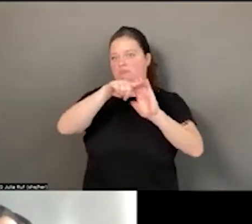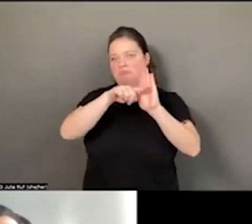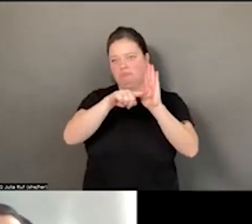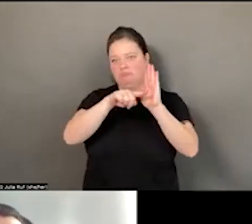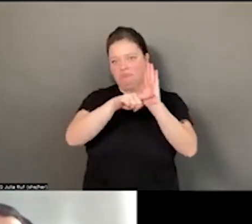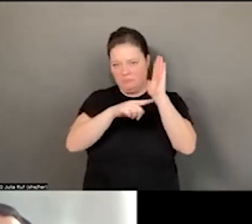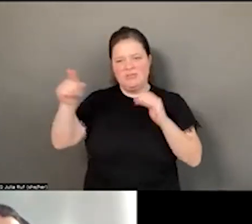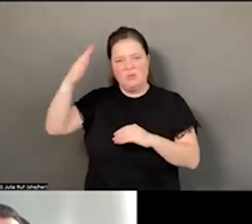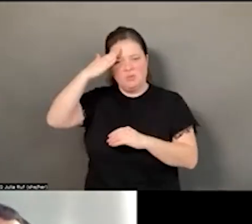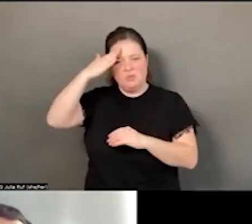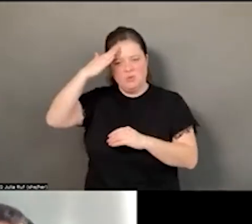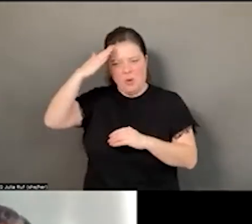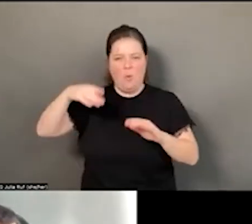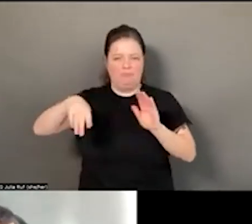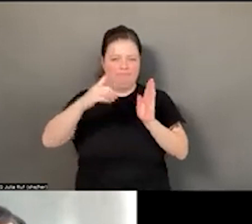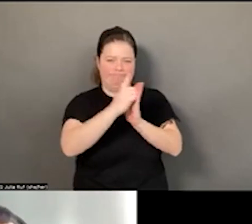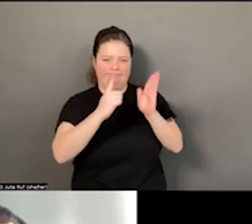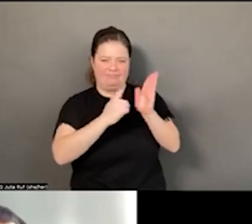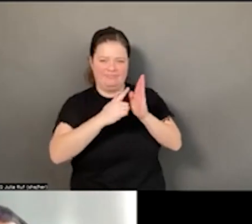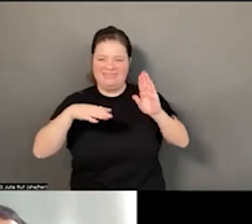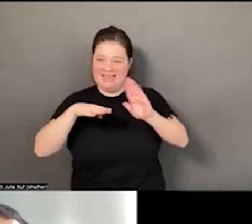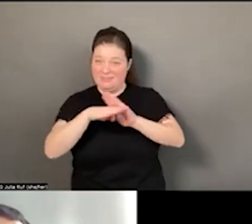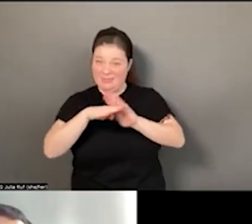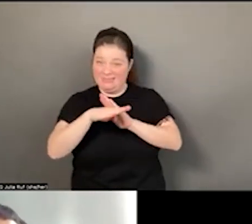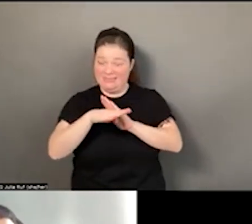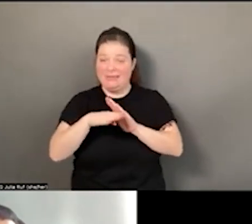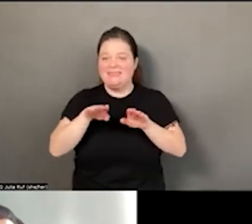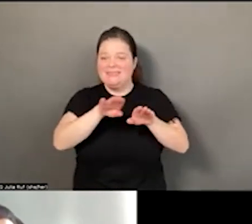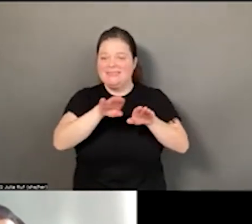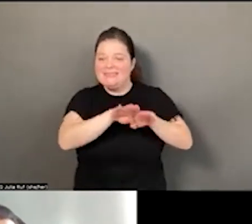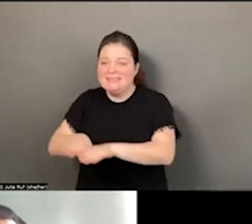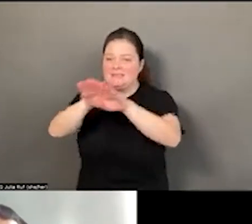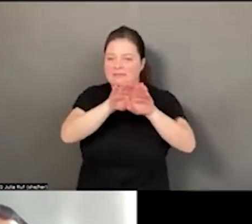will develop six standards to demonstrate compliance with the legislation.